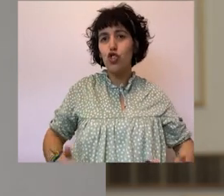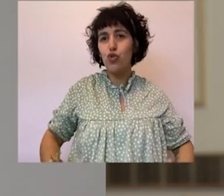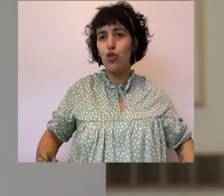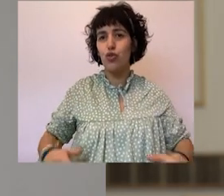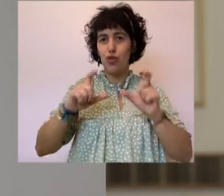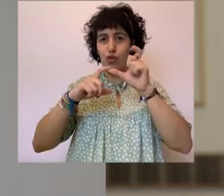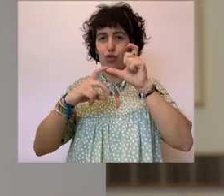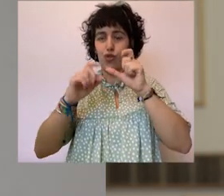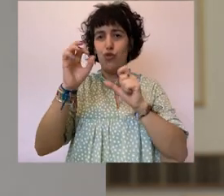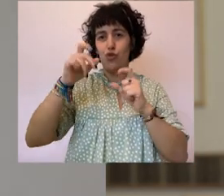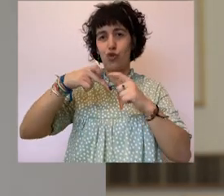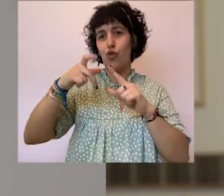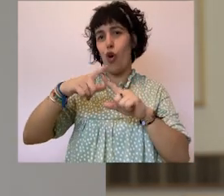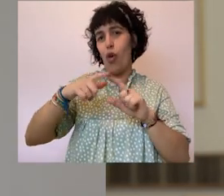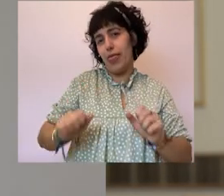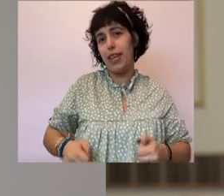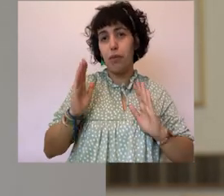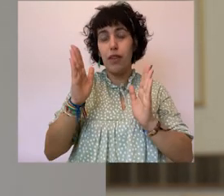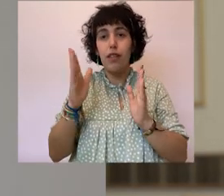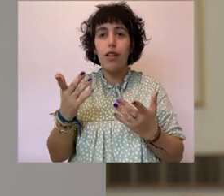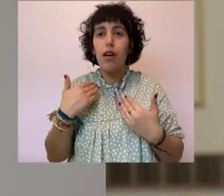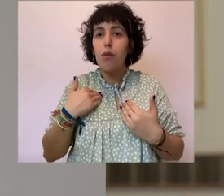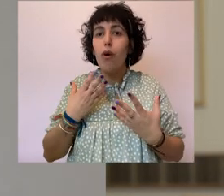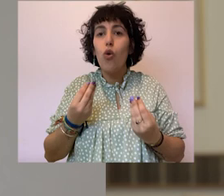But, I have fear within myself with my fears from the past.